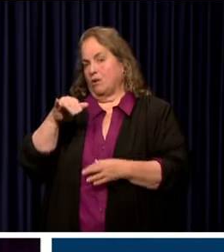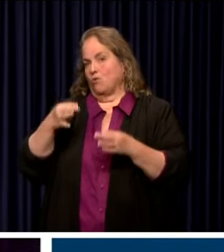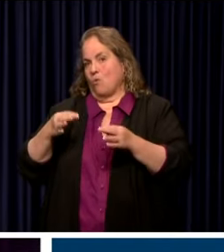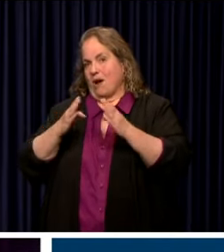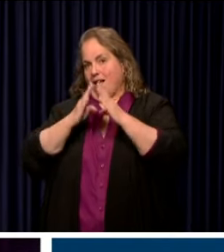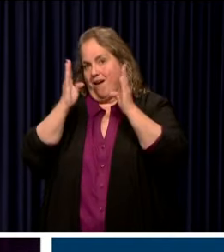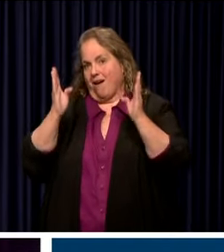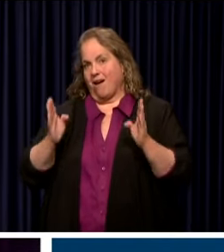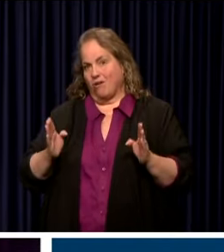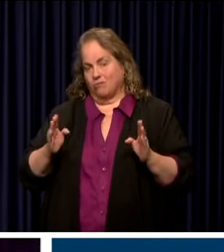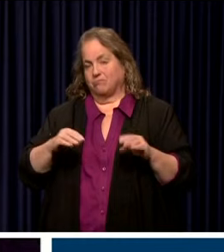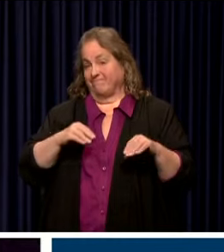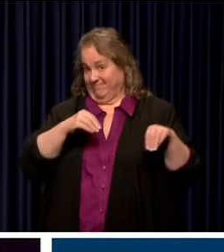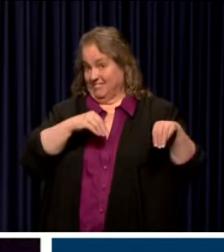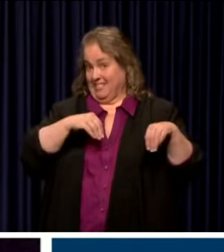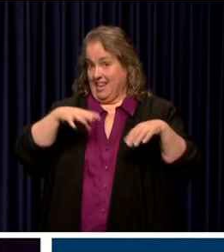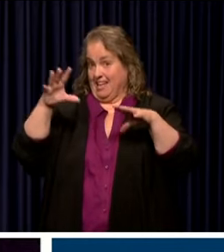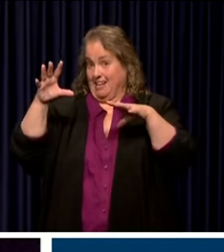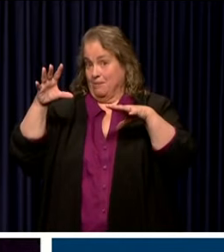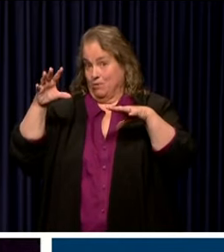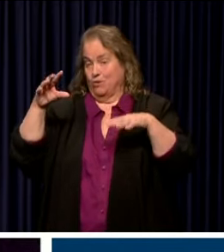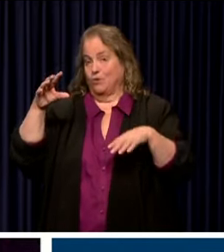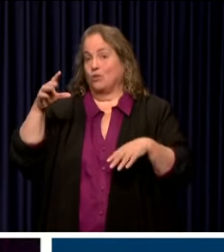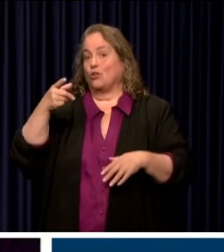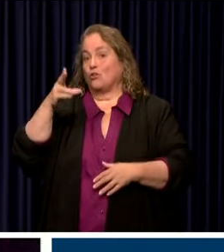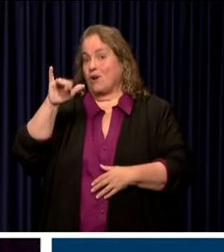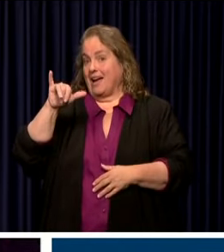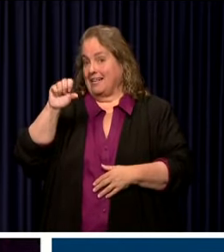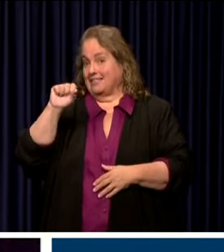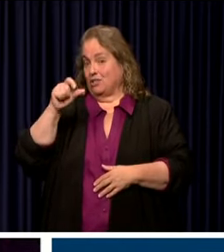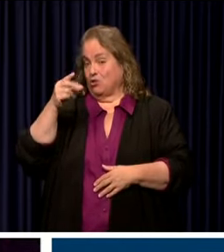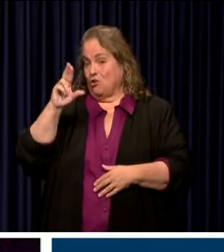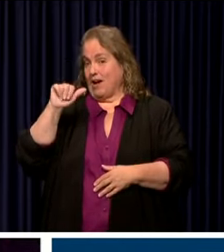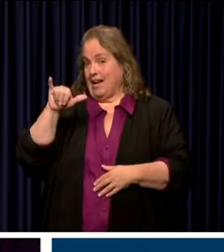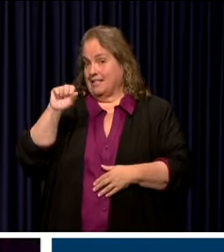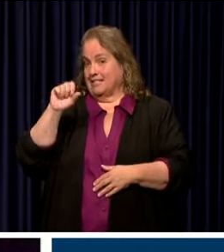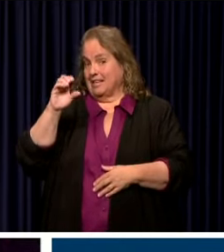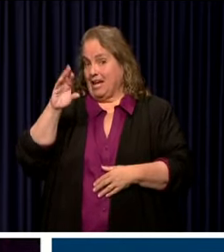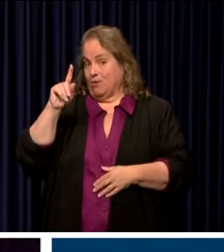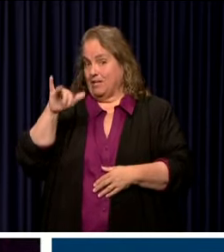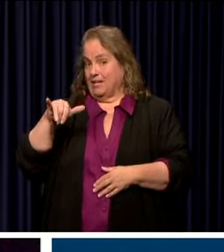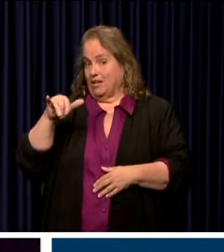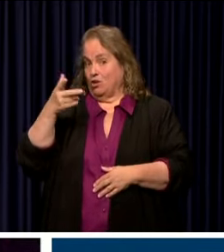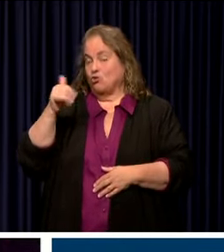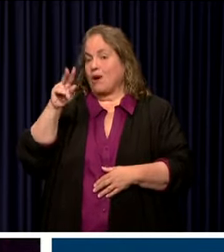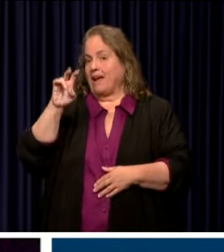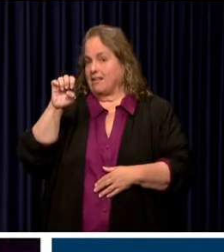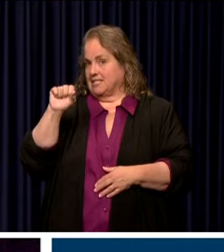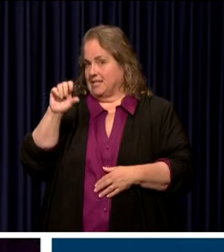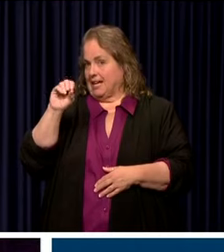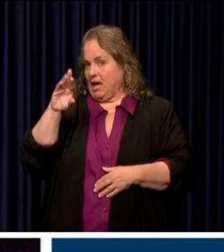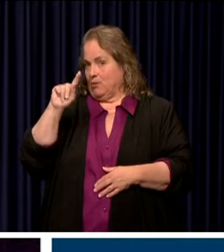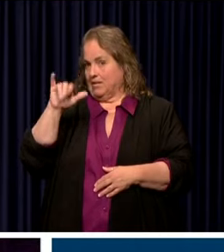THE COMPASSION FOR IT.